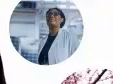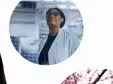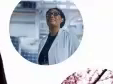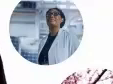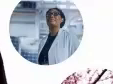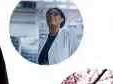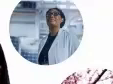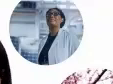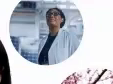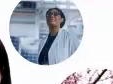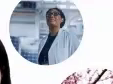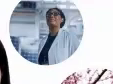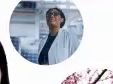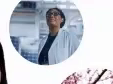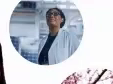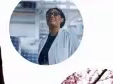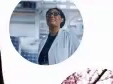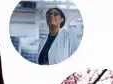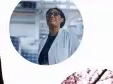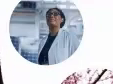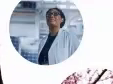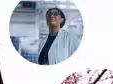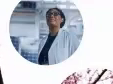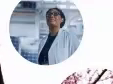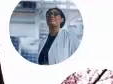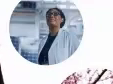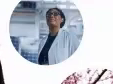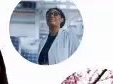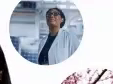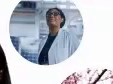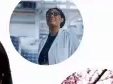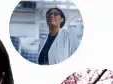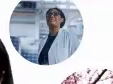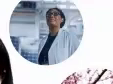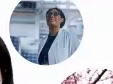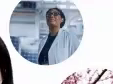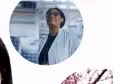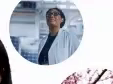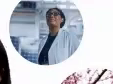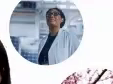op-ed and prepare your poster presentation. But her organization